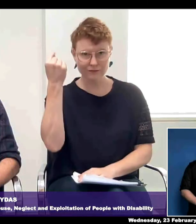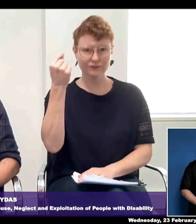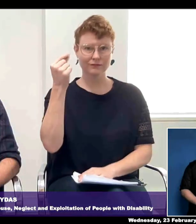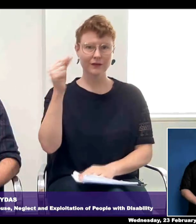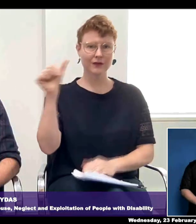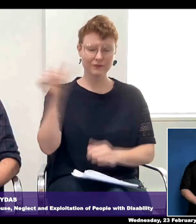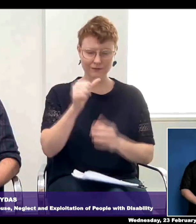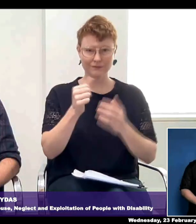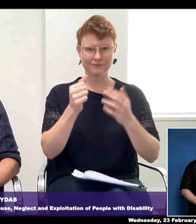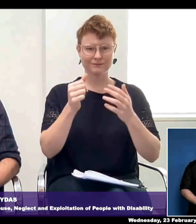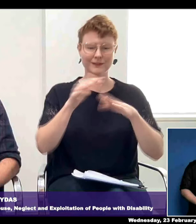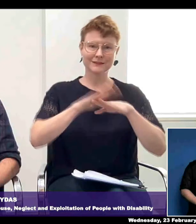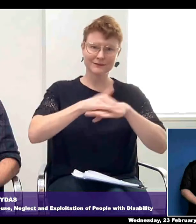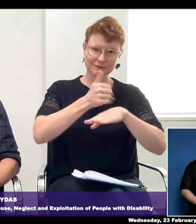their aspirations, what their goals are.